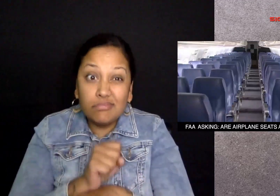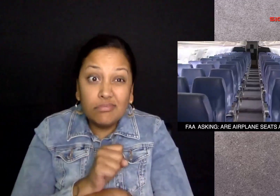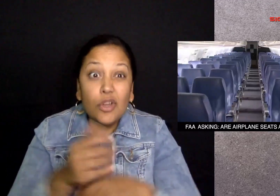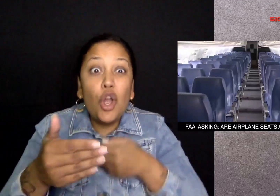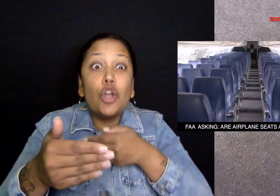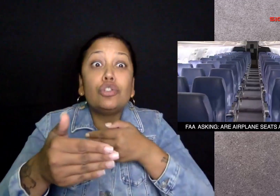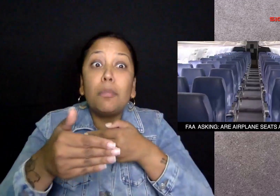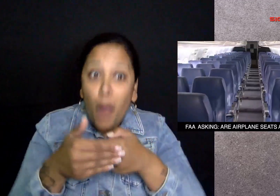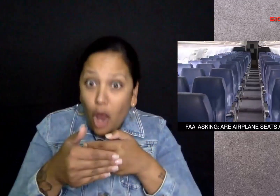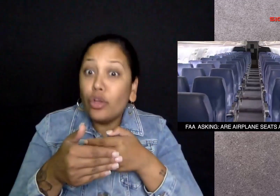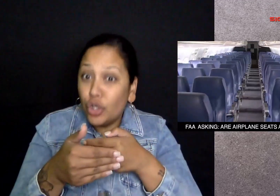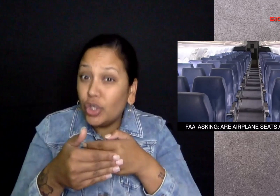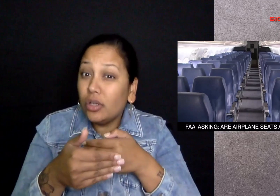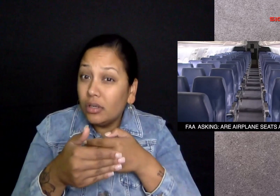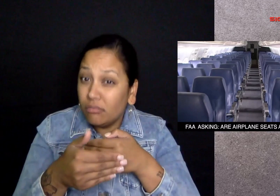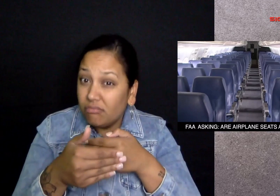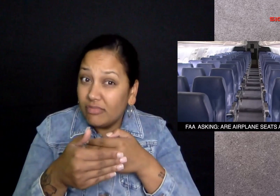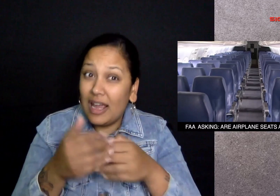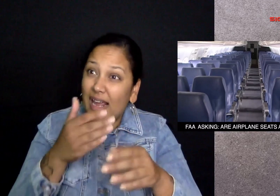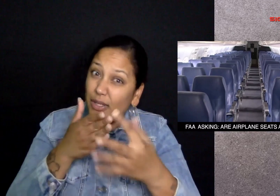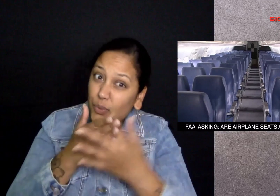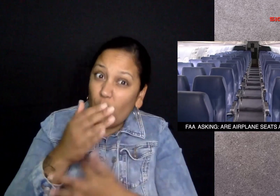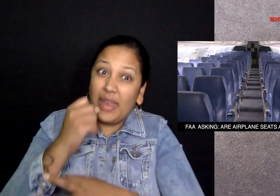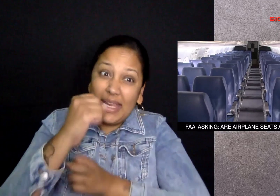seats have gotten smaller over the years